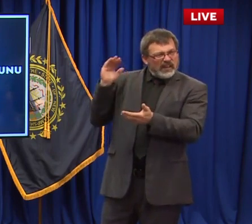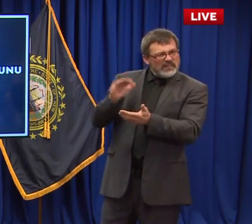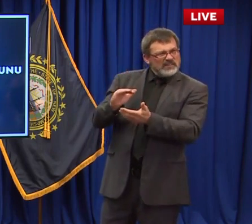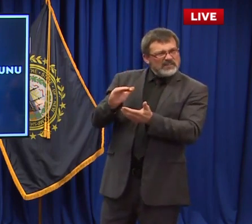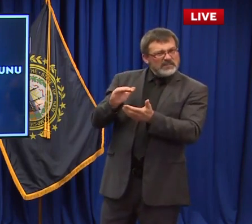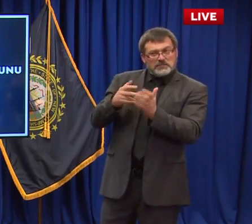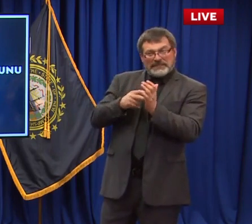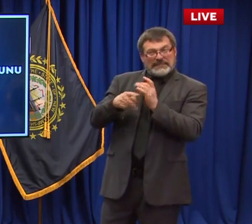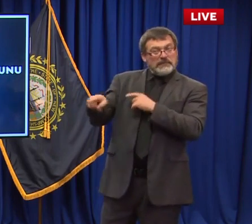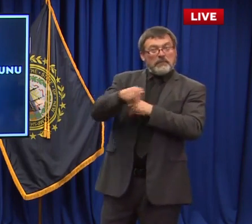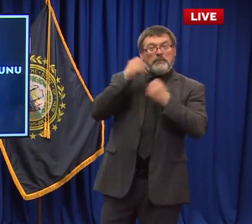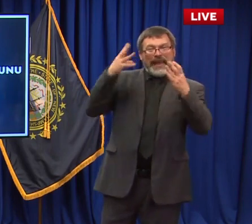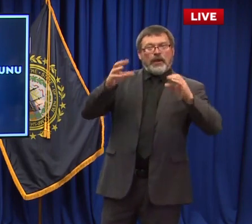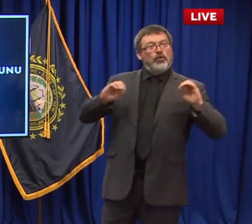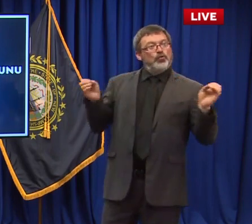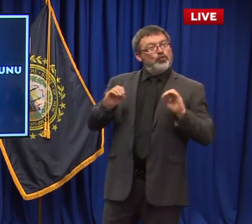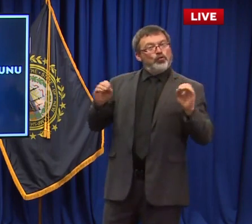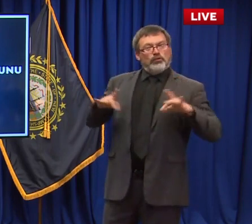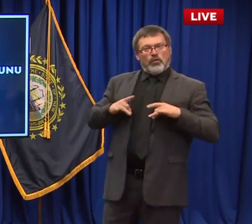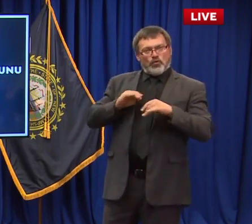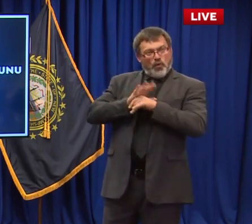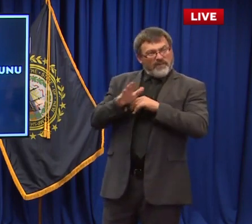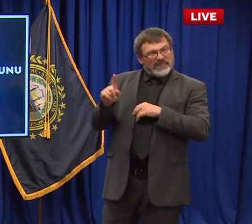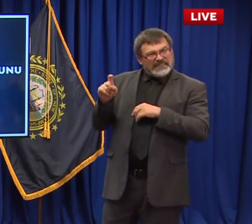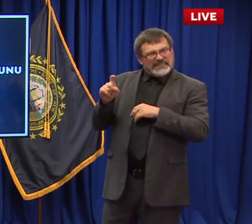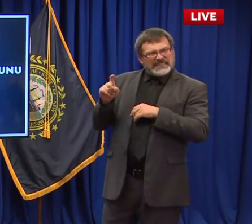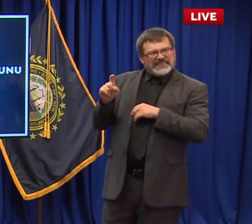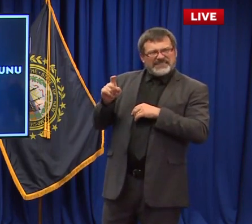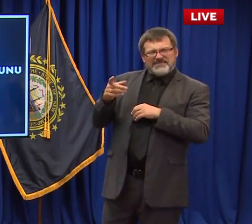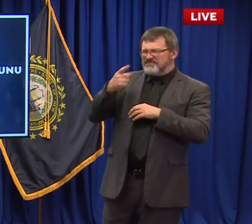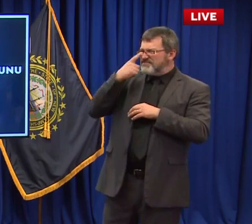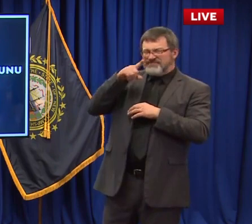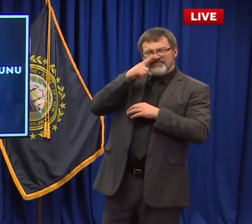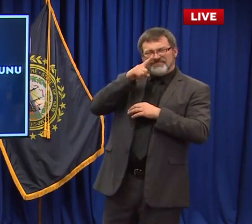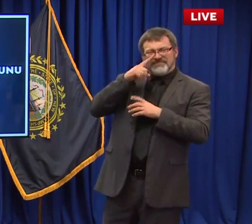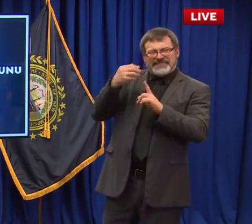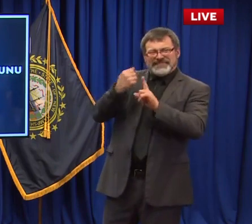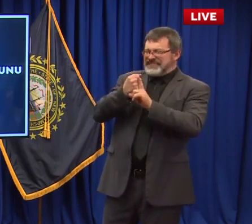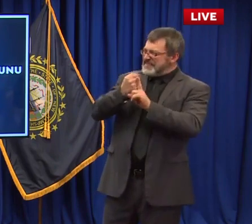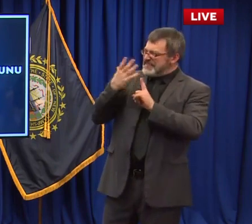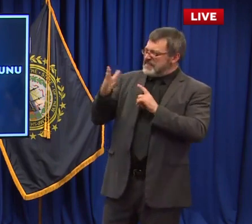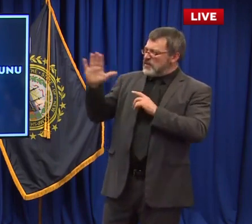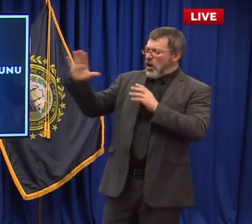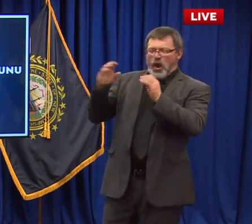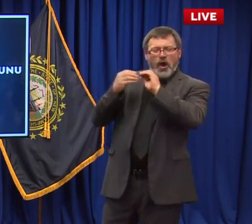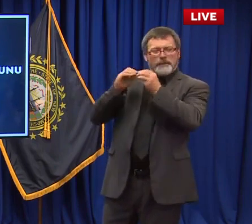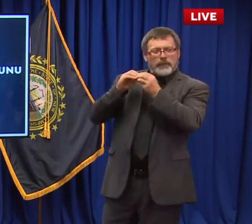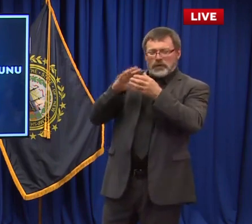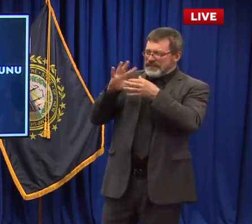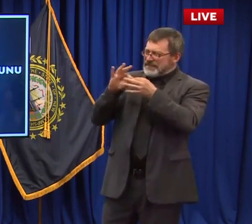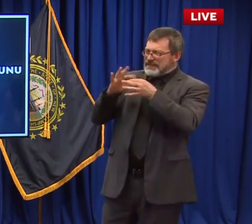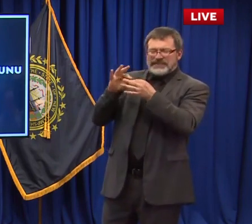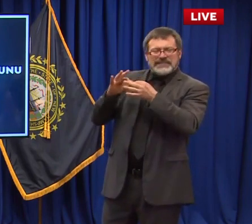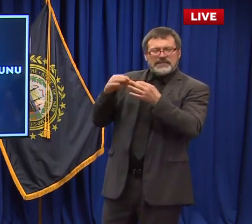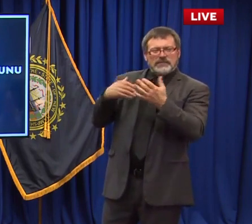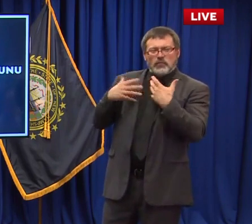SO COULDN’T THAT BE WE ARE DEVELOPING A HERD IMMUNITY AND COULDN’T THAT BE A GOOD THING?